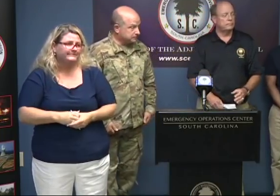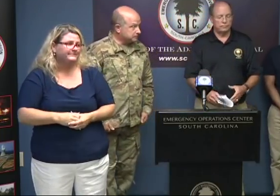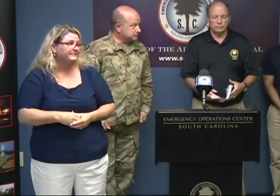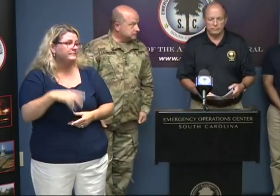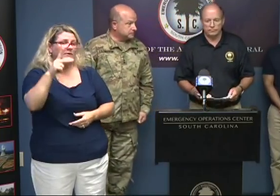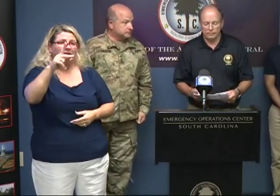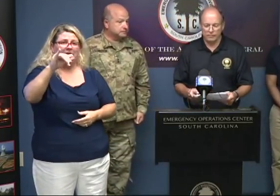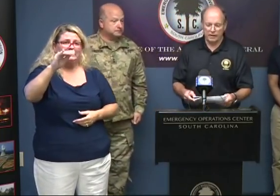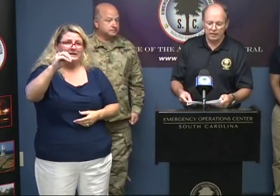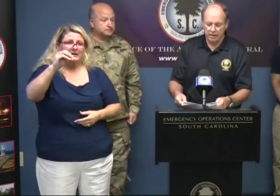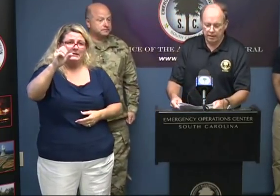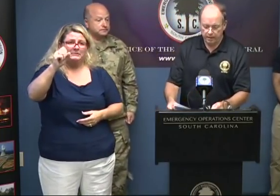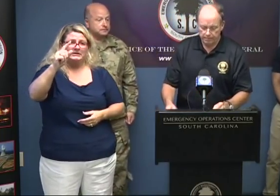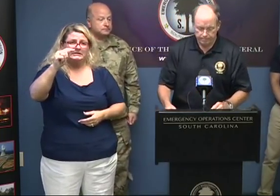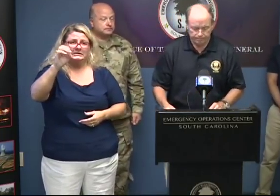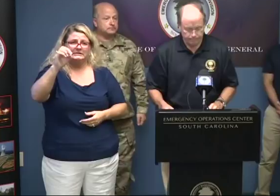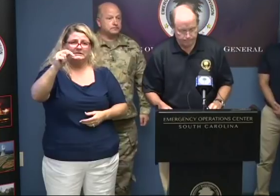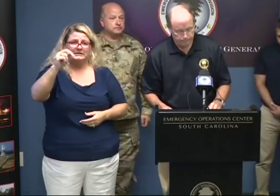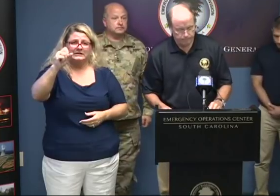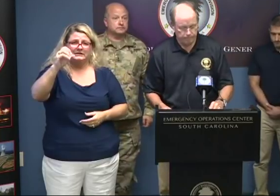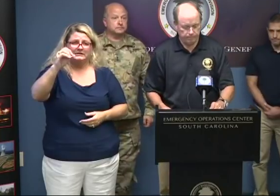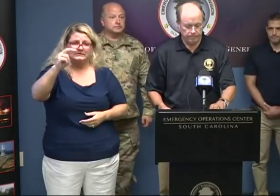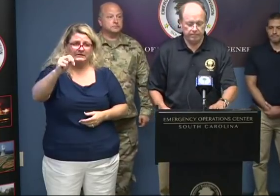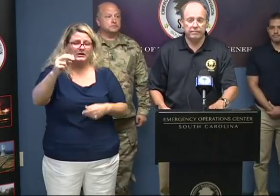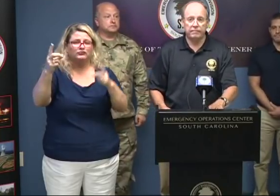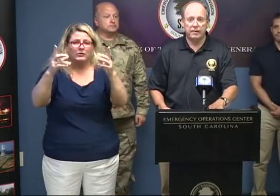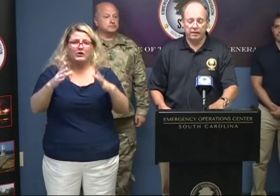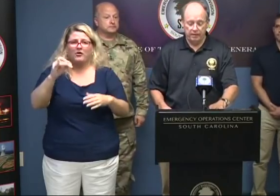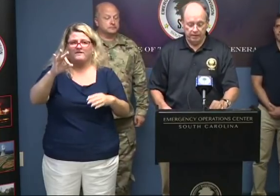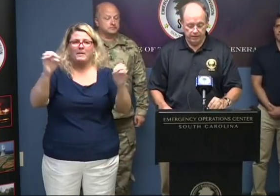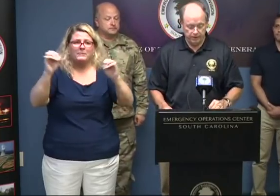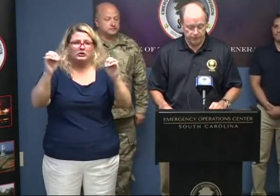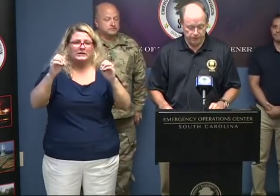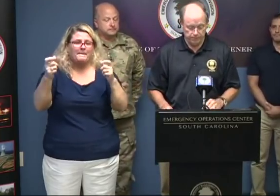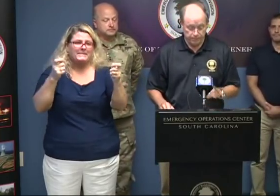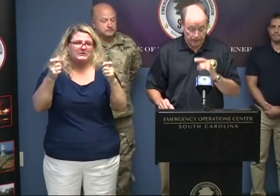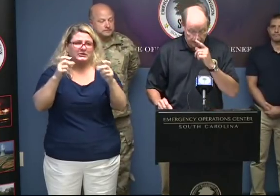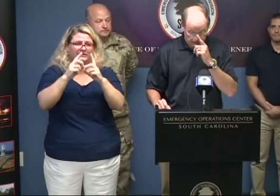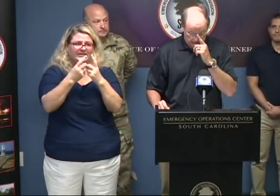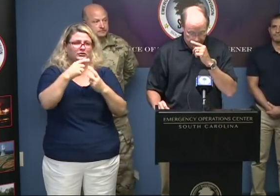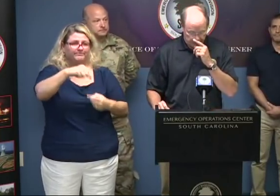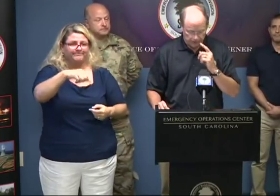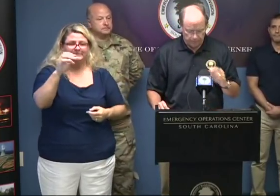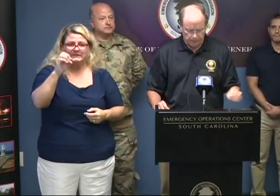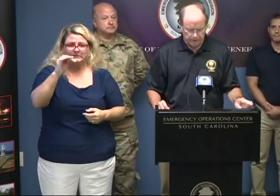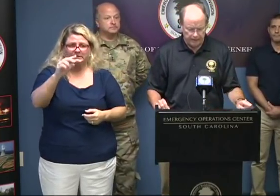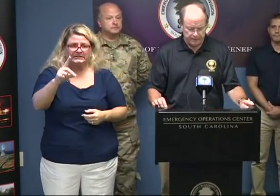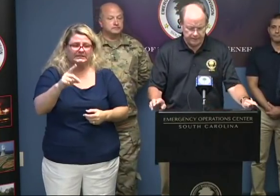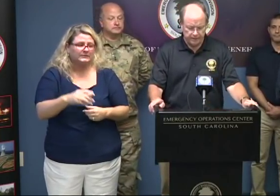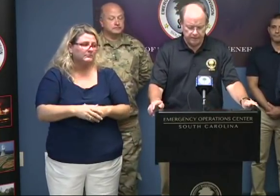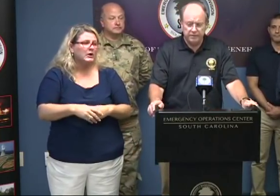Ken Stinson, director of emergency management division. Thank you, sir. A couple updates.